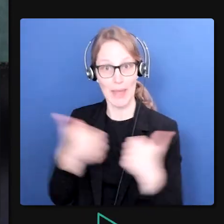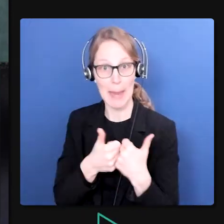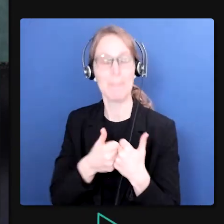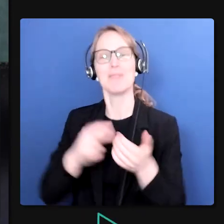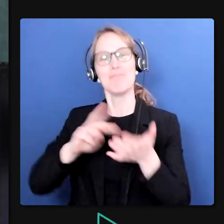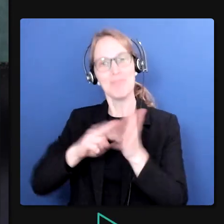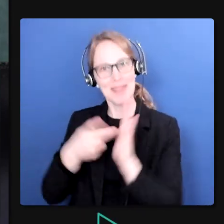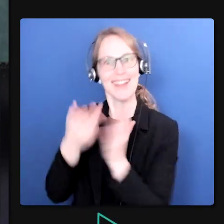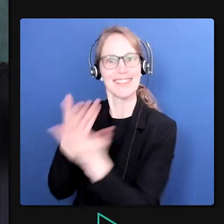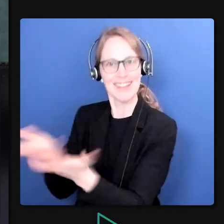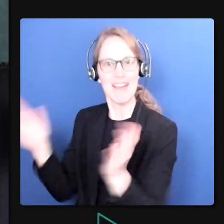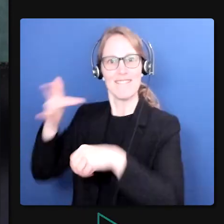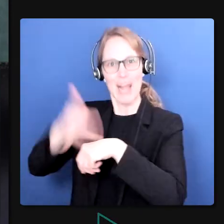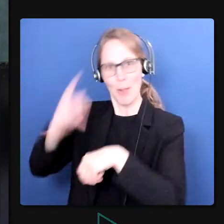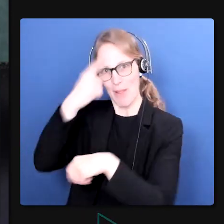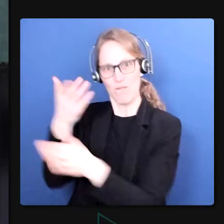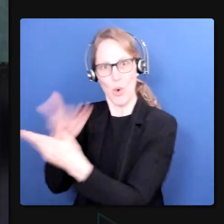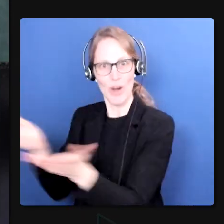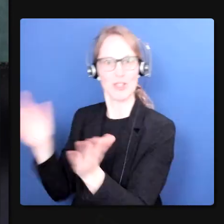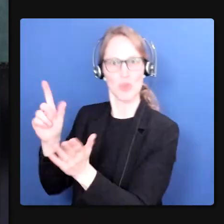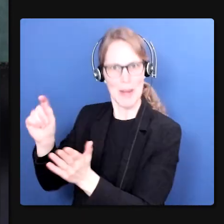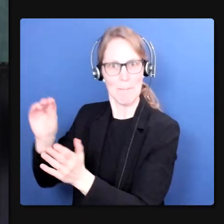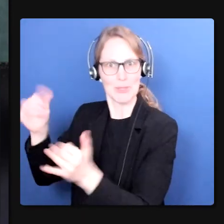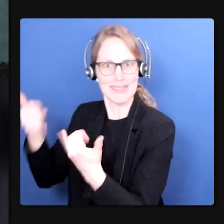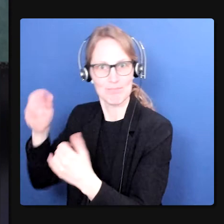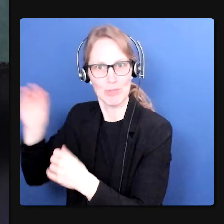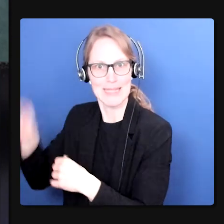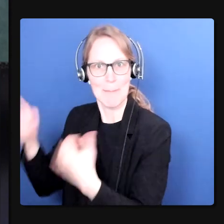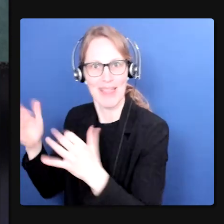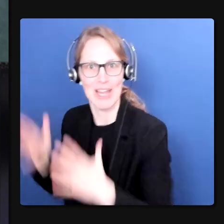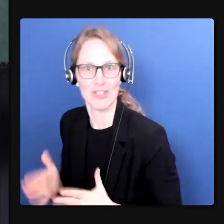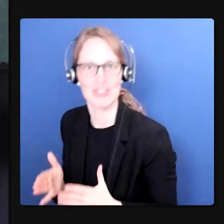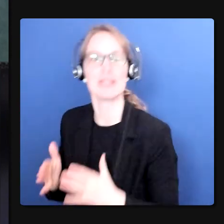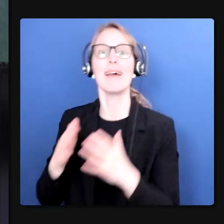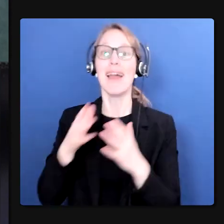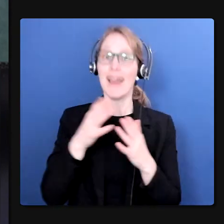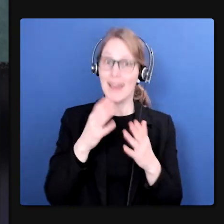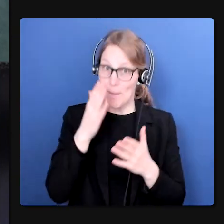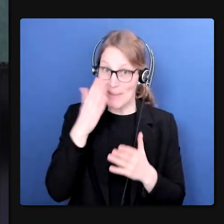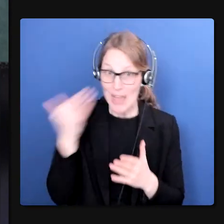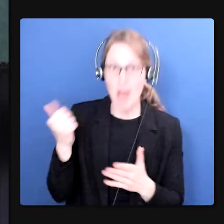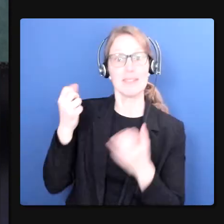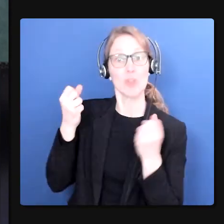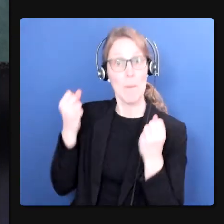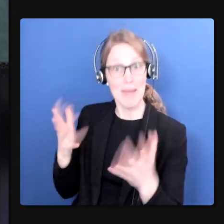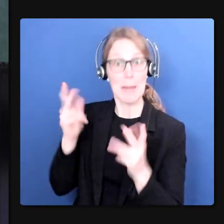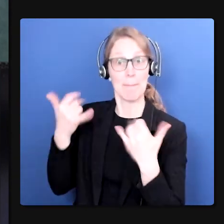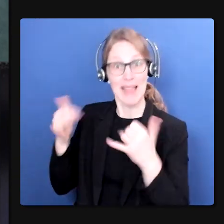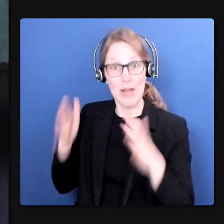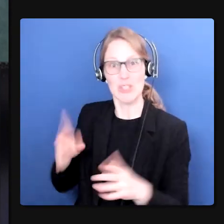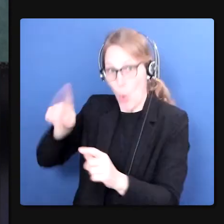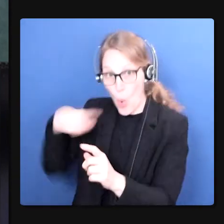you help open it up to that set of players. Partly because of the high number of players who exclusively use touch.